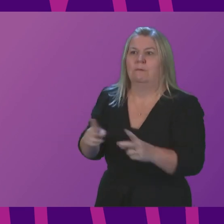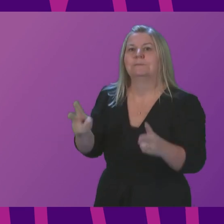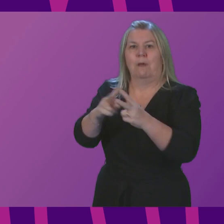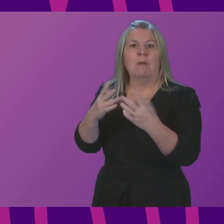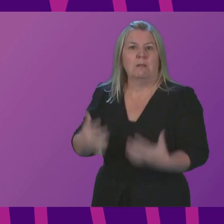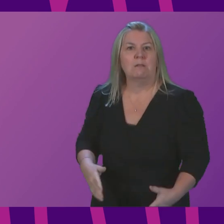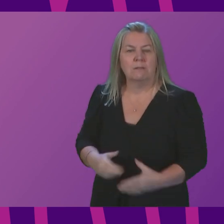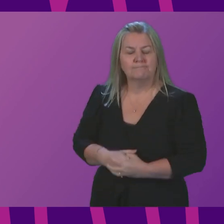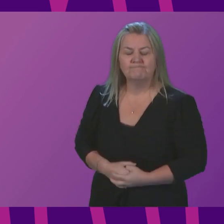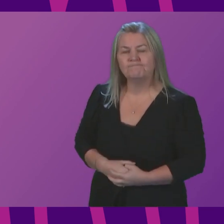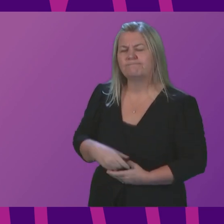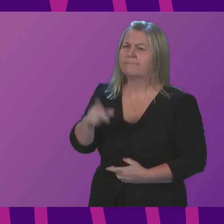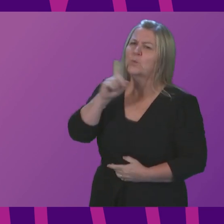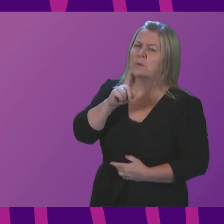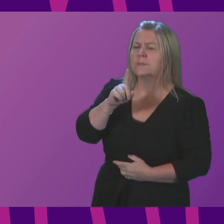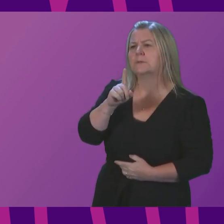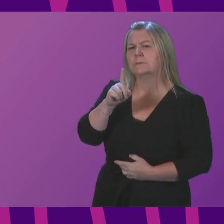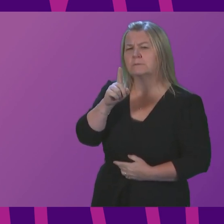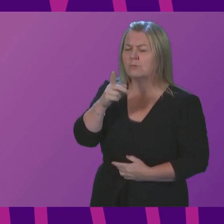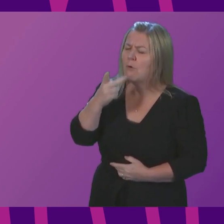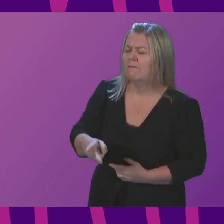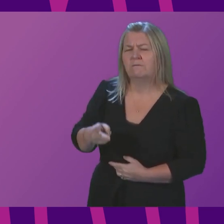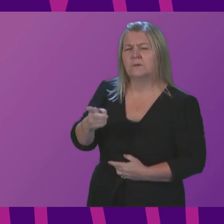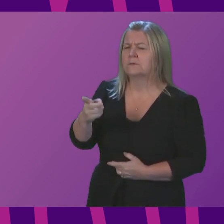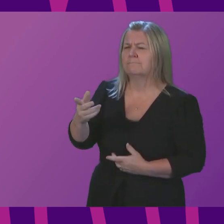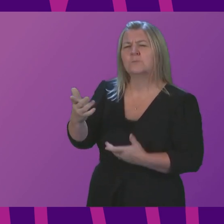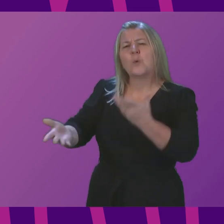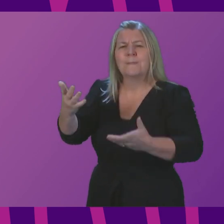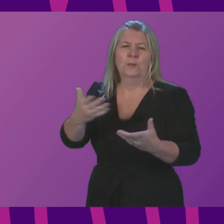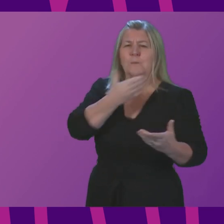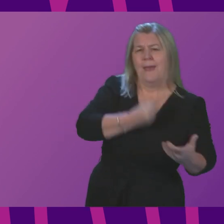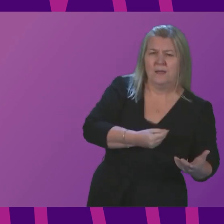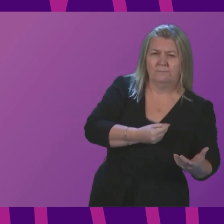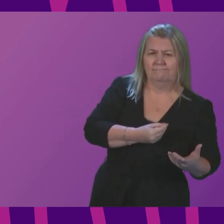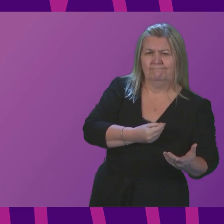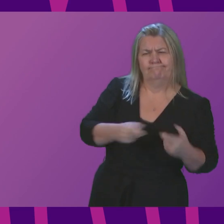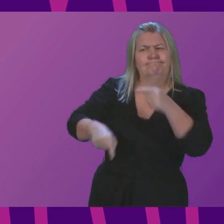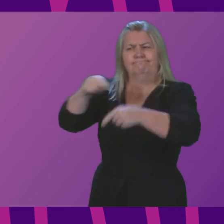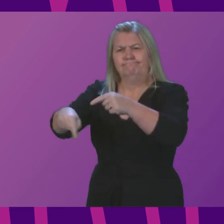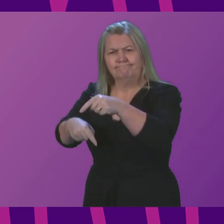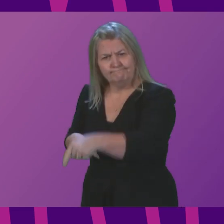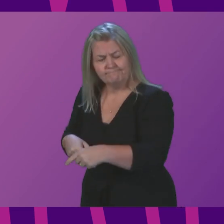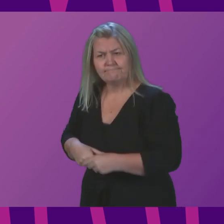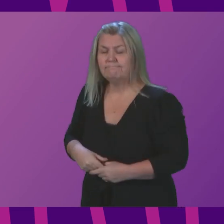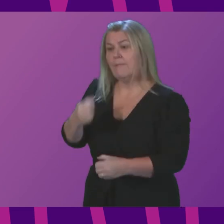those horrific crimes far more than men do. It is the first task of this and any Government